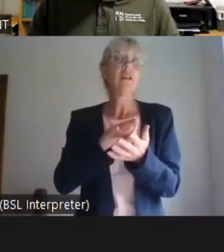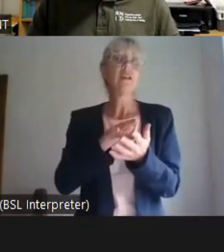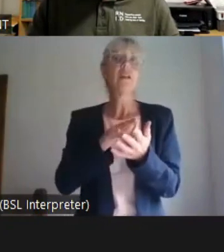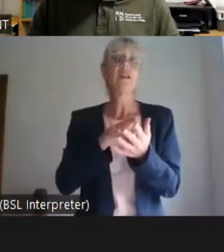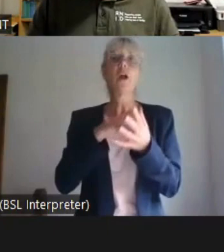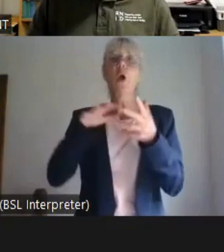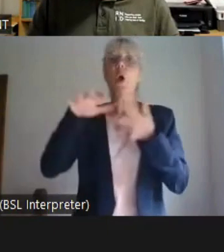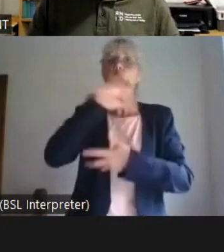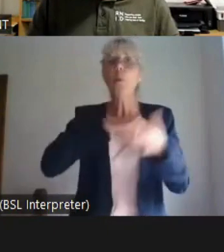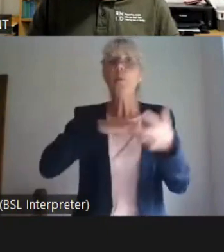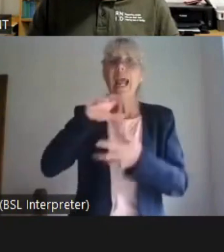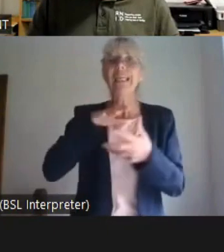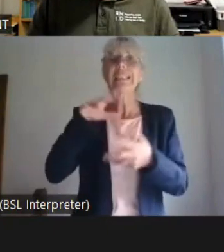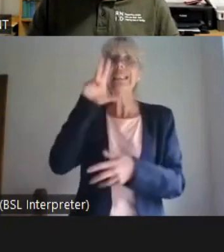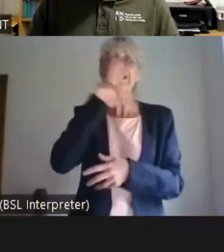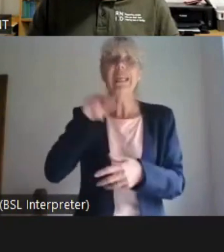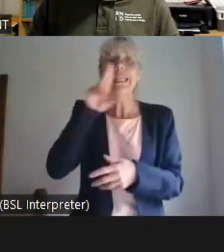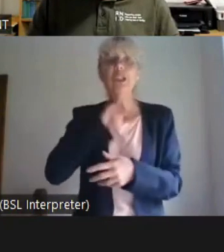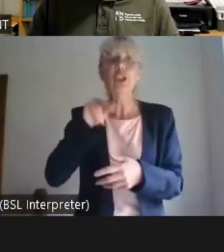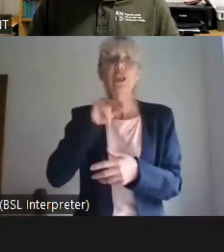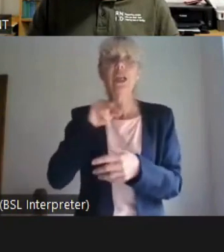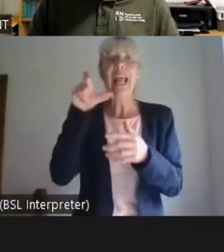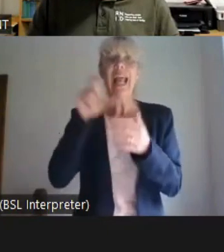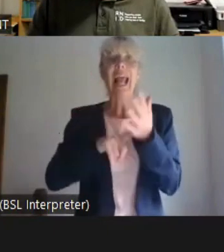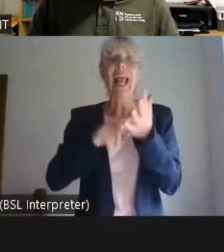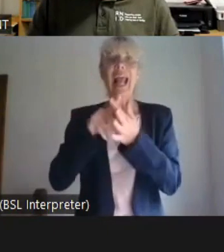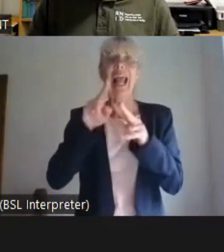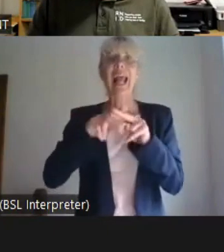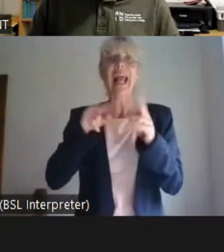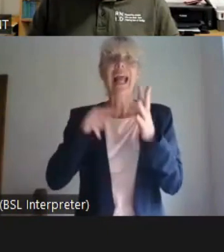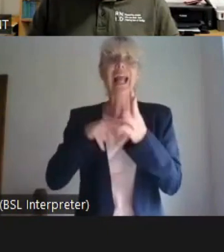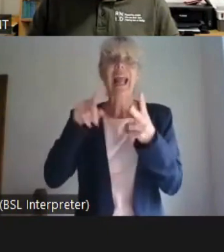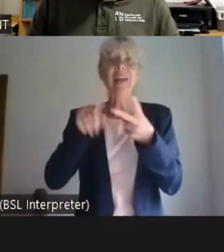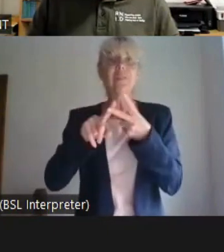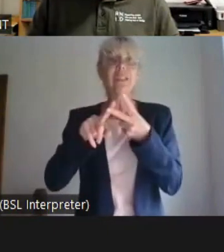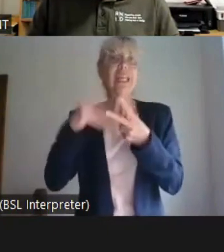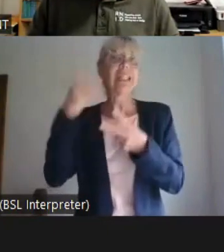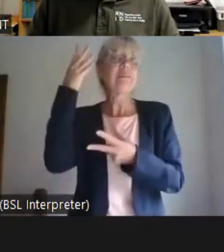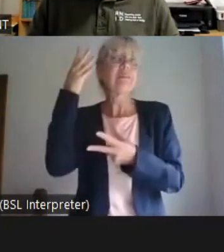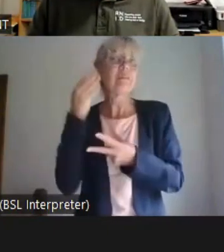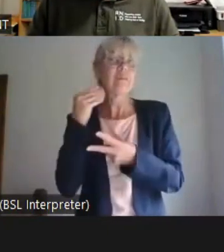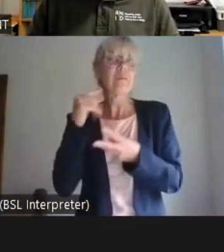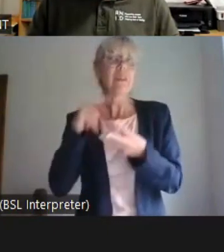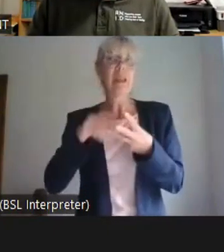and hearing loss and they've been to my passions in my career nice to be here today